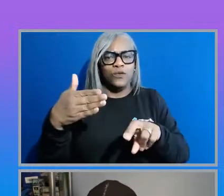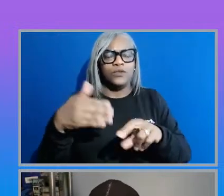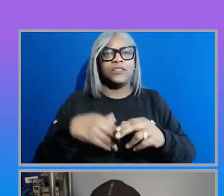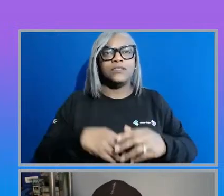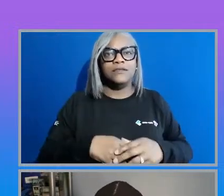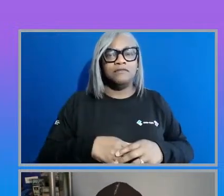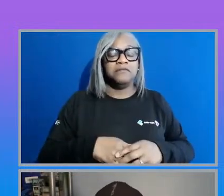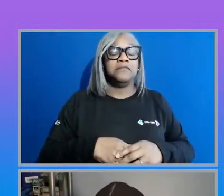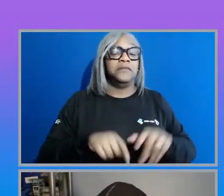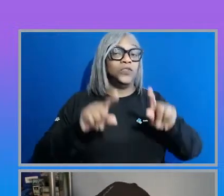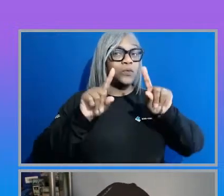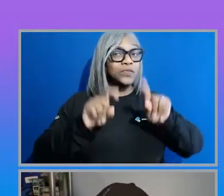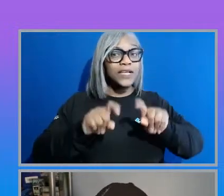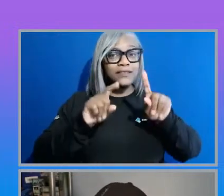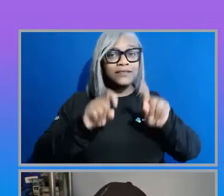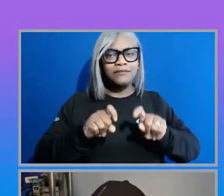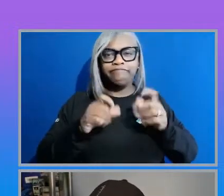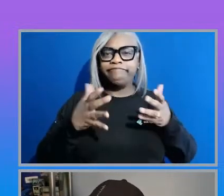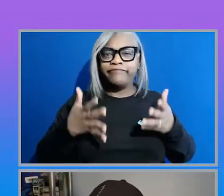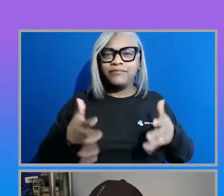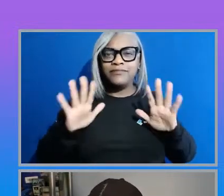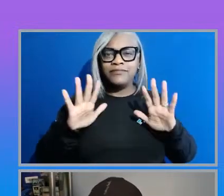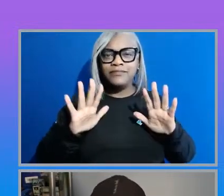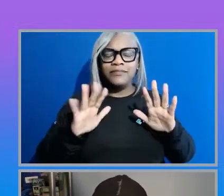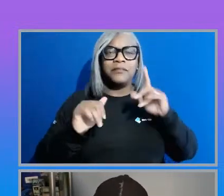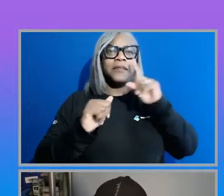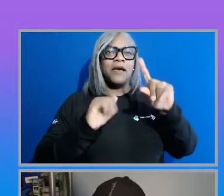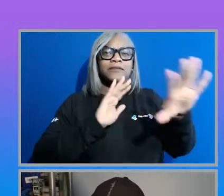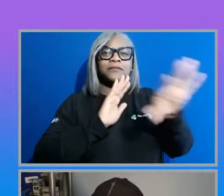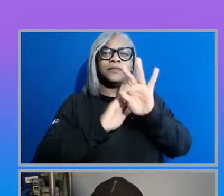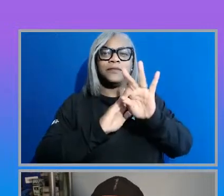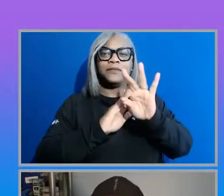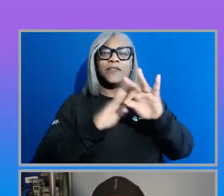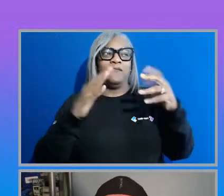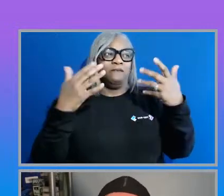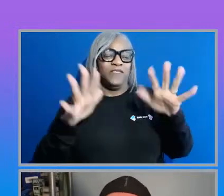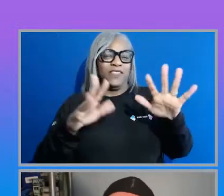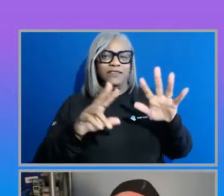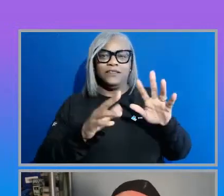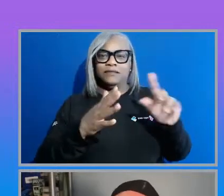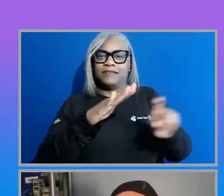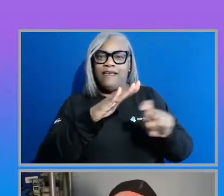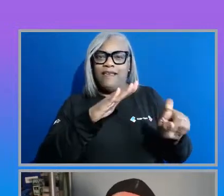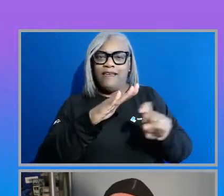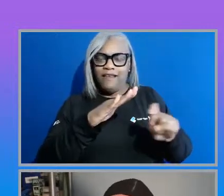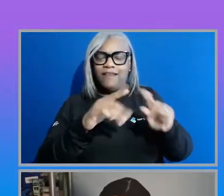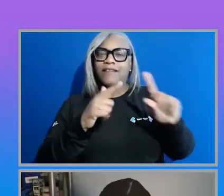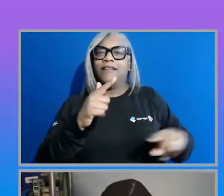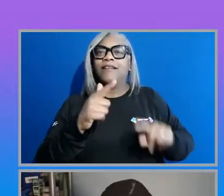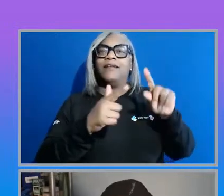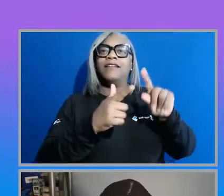I'm done testing I can select stop scanning. And the tool is